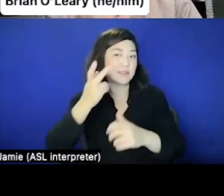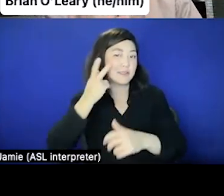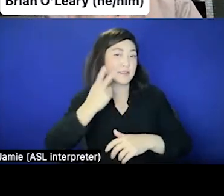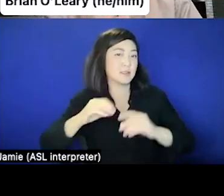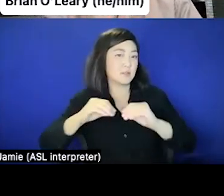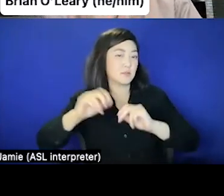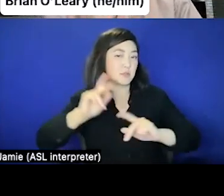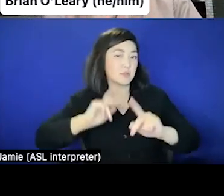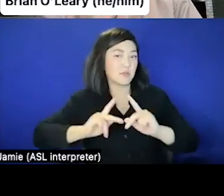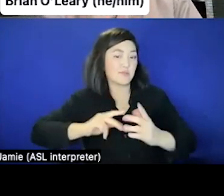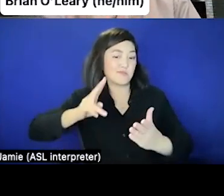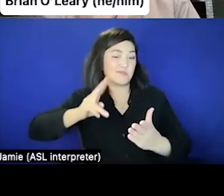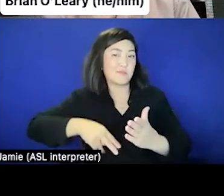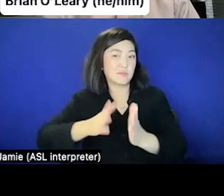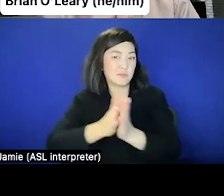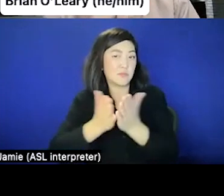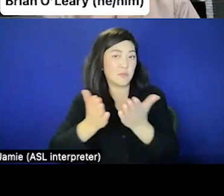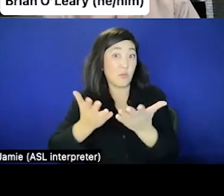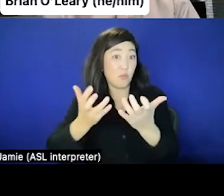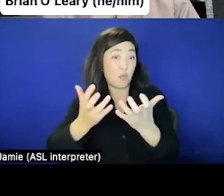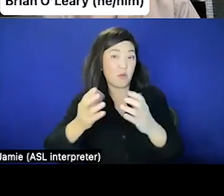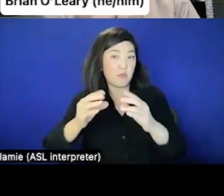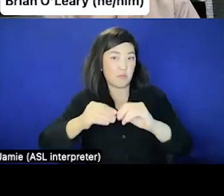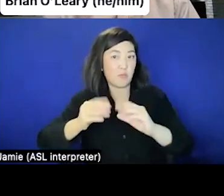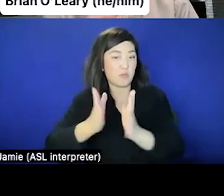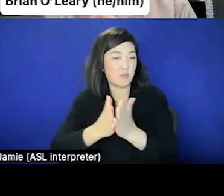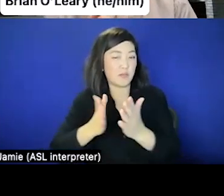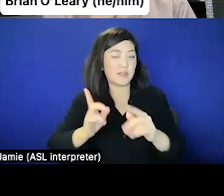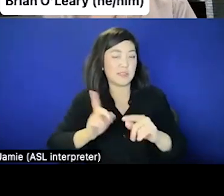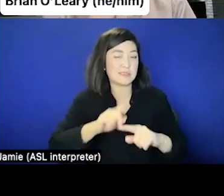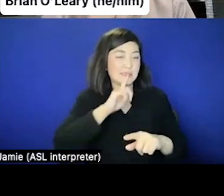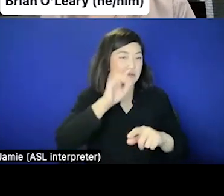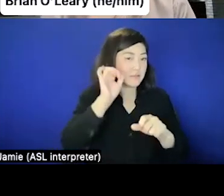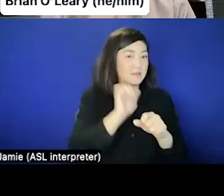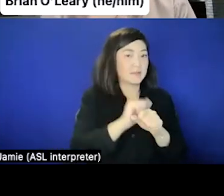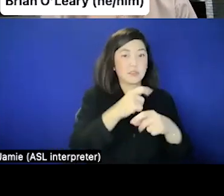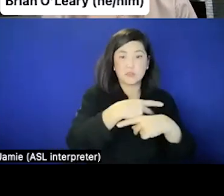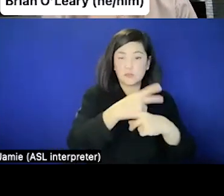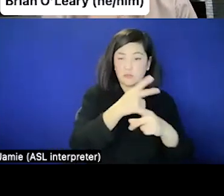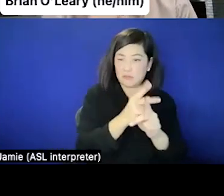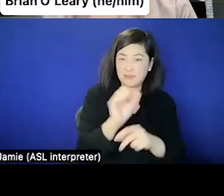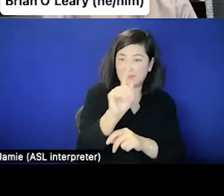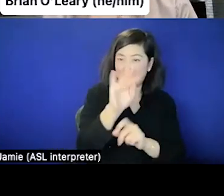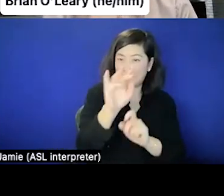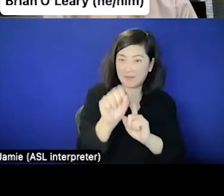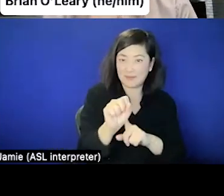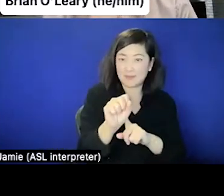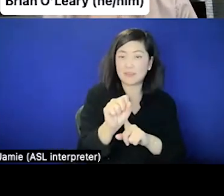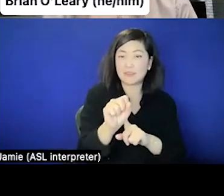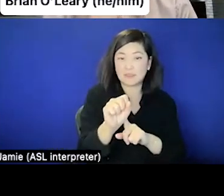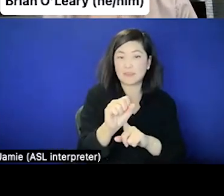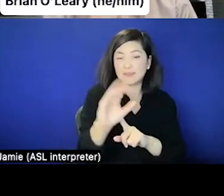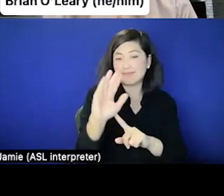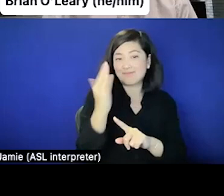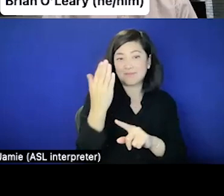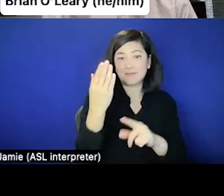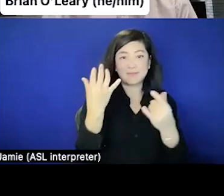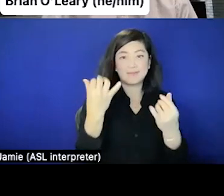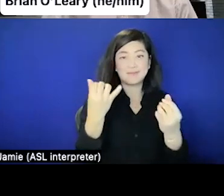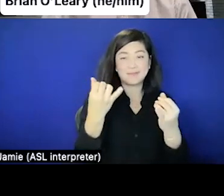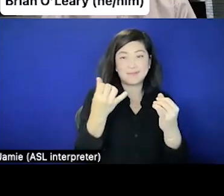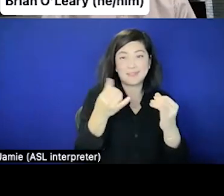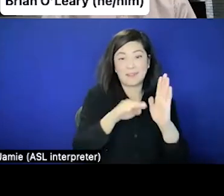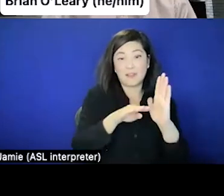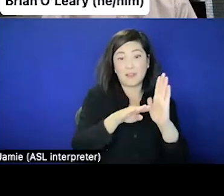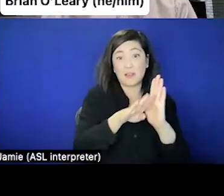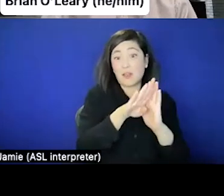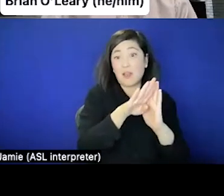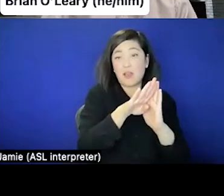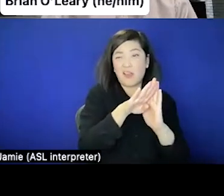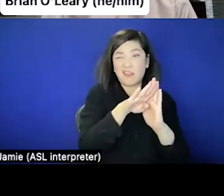more books. But the reality is that product sales themselves, unit sales haven't moved in a while.